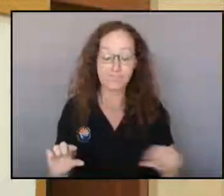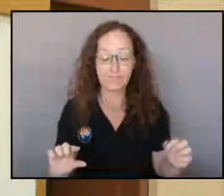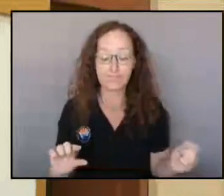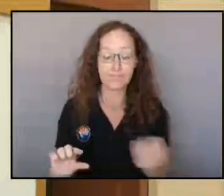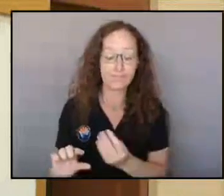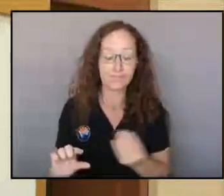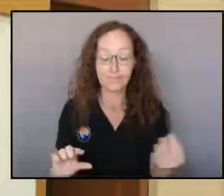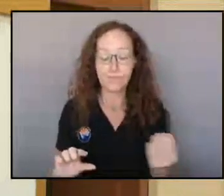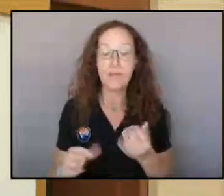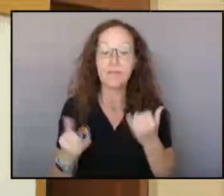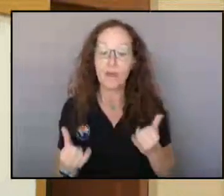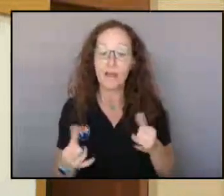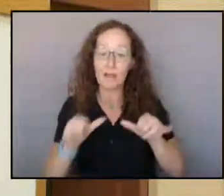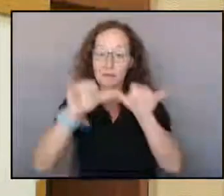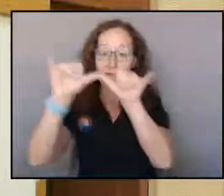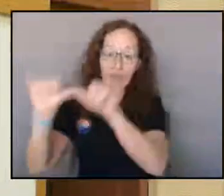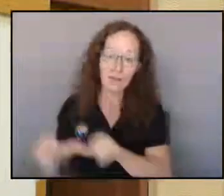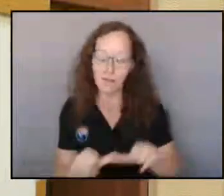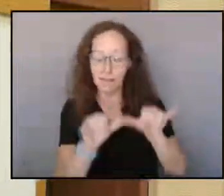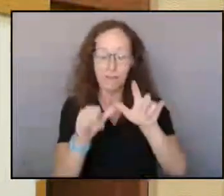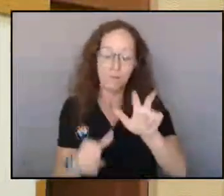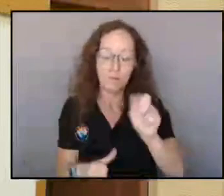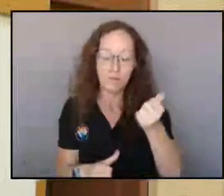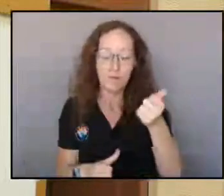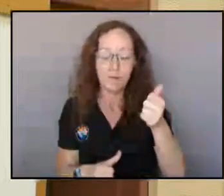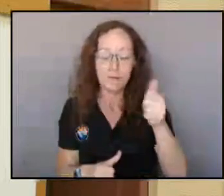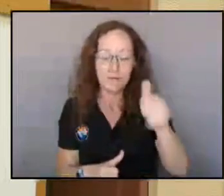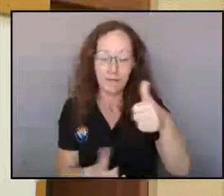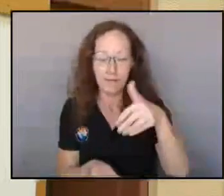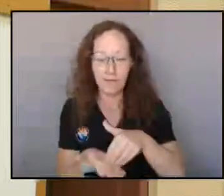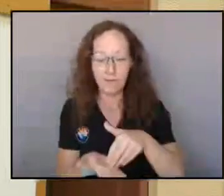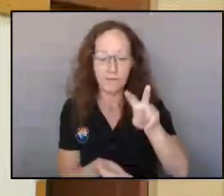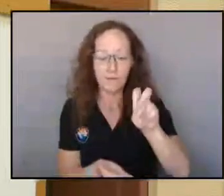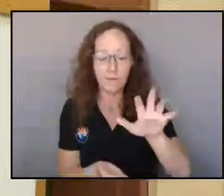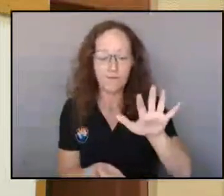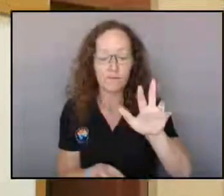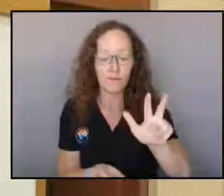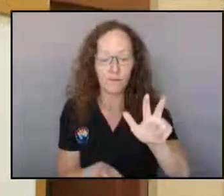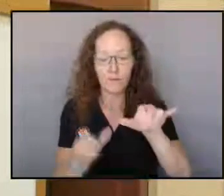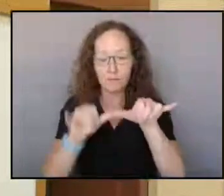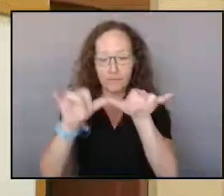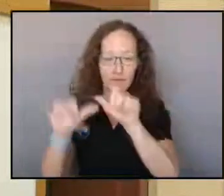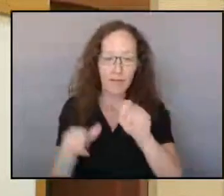CURRENT ACREAGE IS 310,52 ACRES. WE REMAIN AT 40%